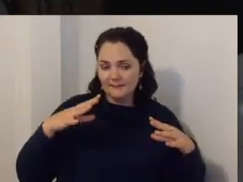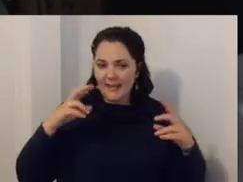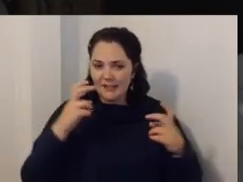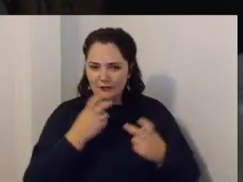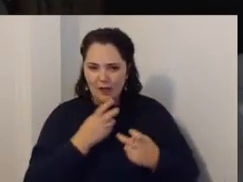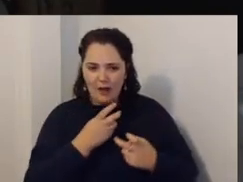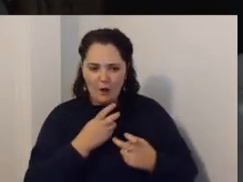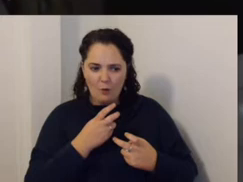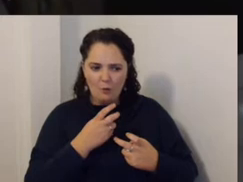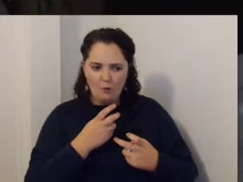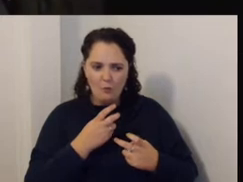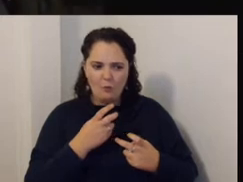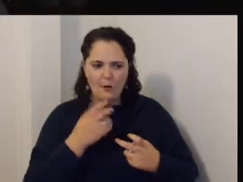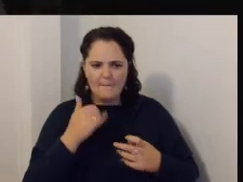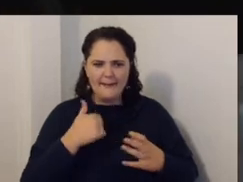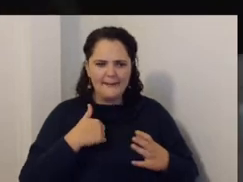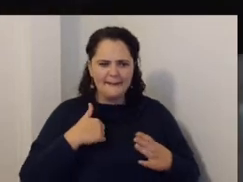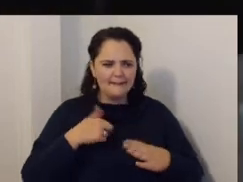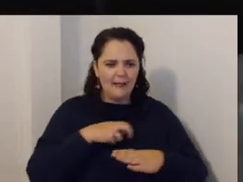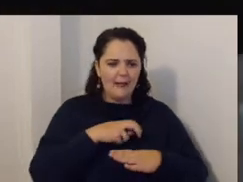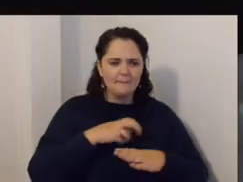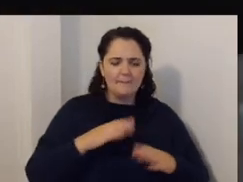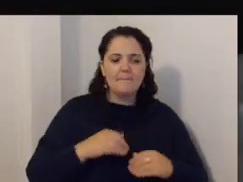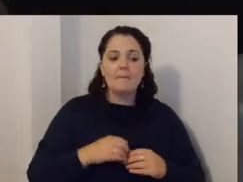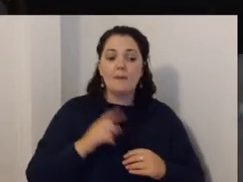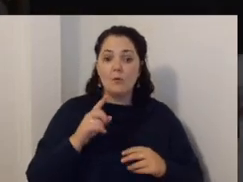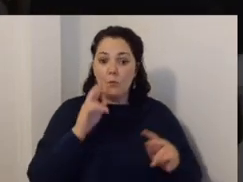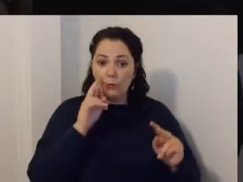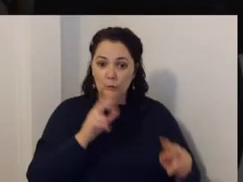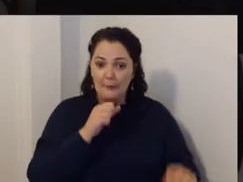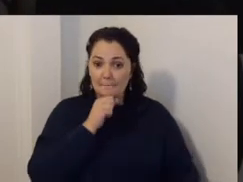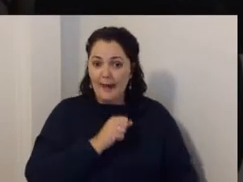maybe I should stand over here on the other side y'all, if you're looking here at Atticus